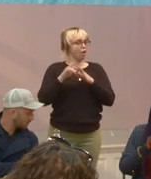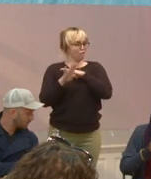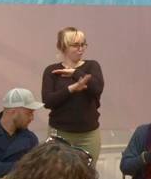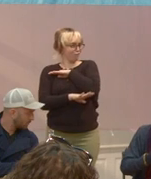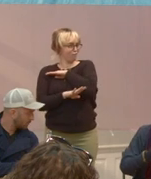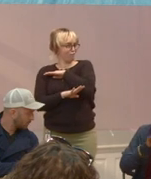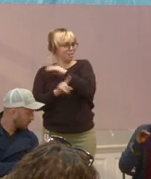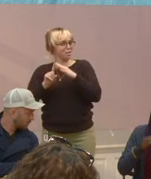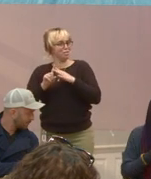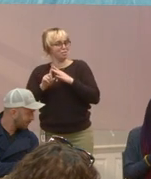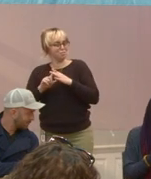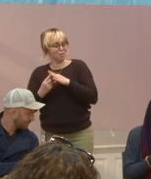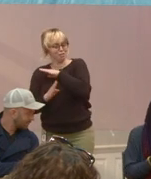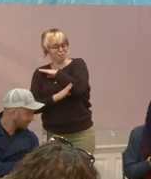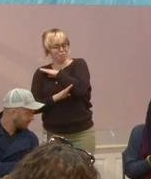middle falls, the beginning of winter, like I feel like there